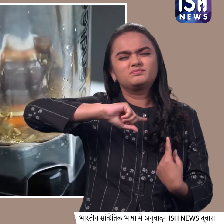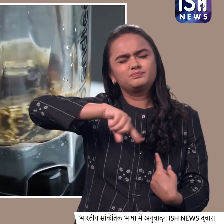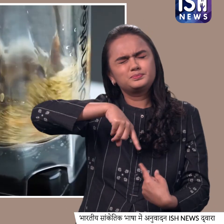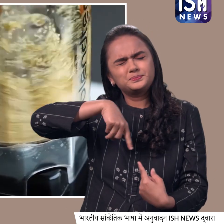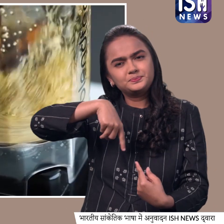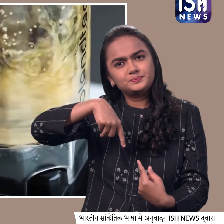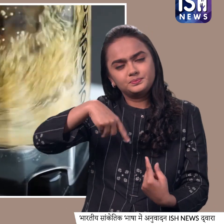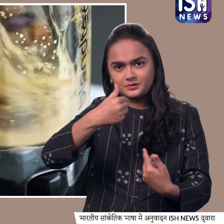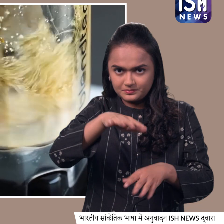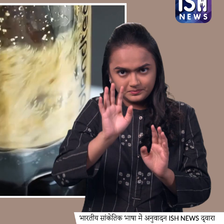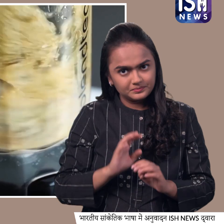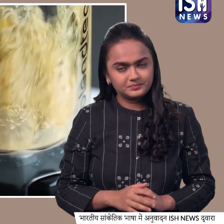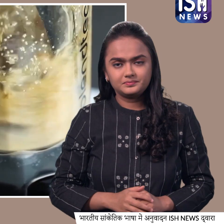Blend the mixture well.